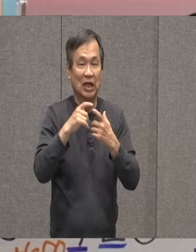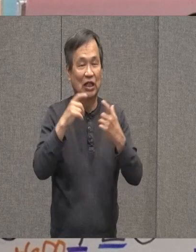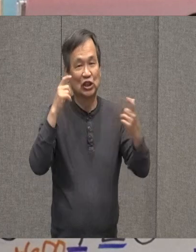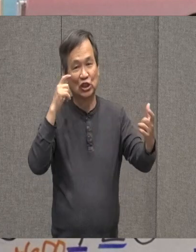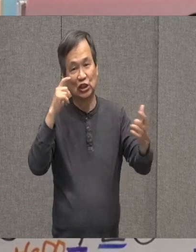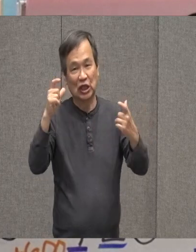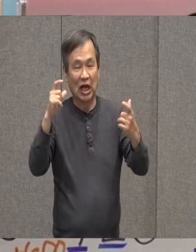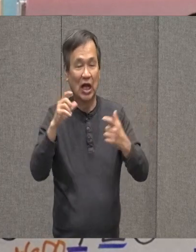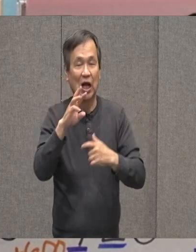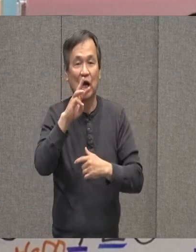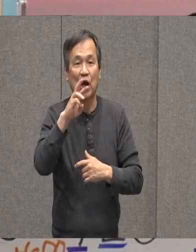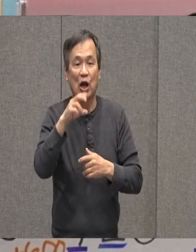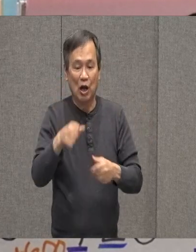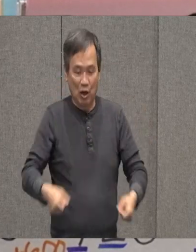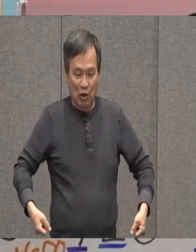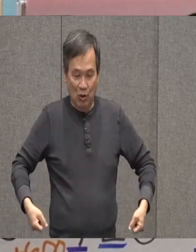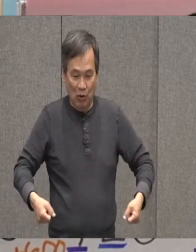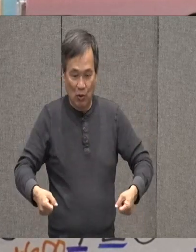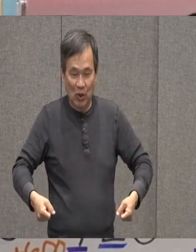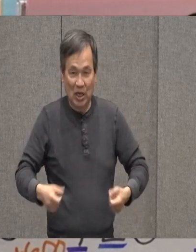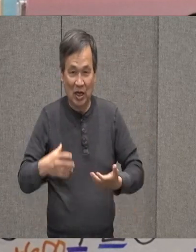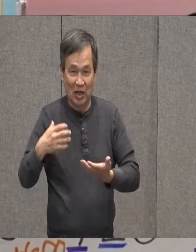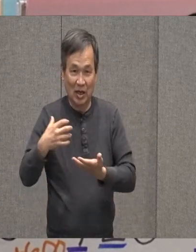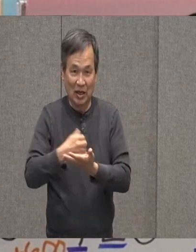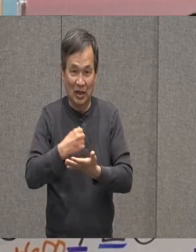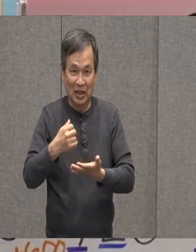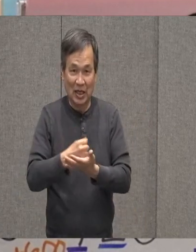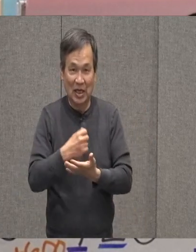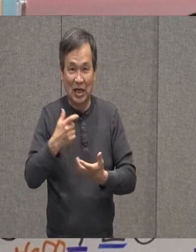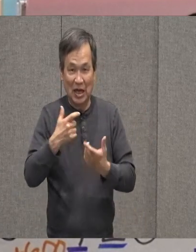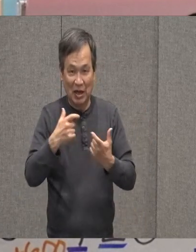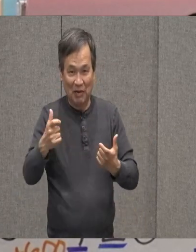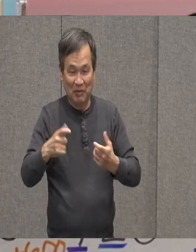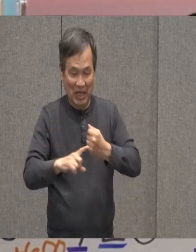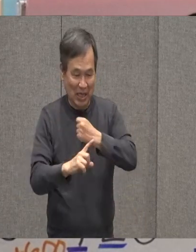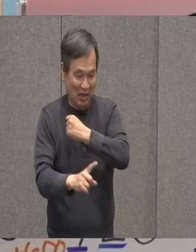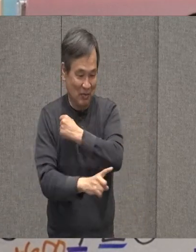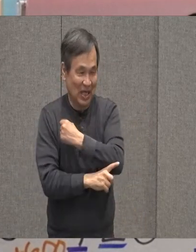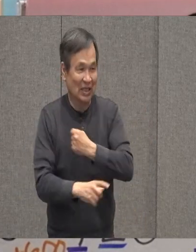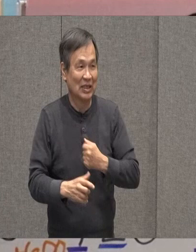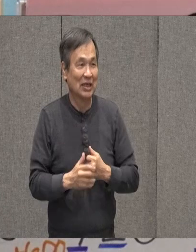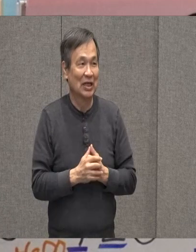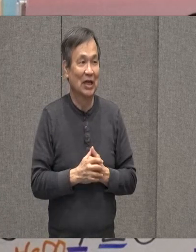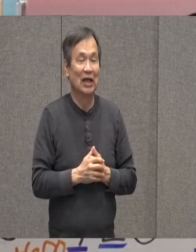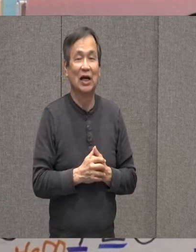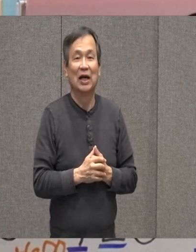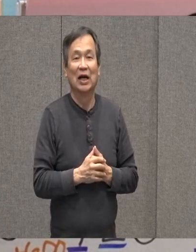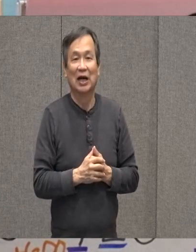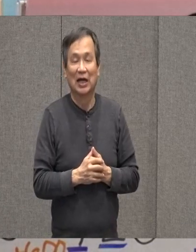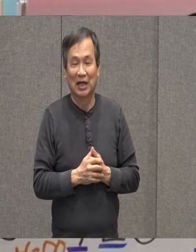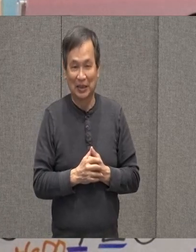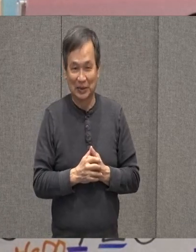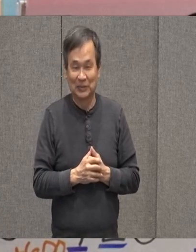And the bills are coming in and a huge bucket that's a tough way to carry money around.